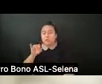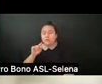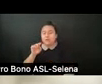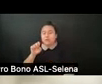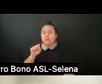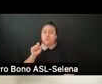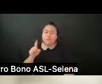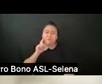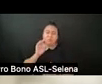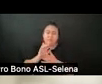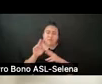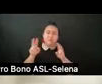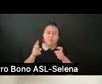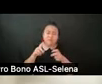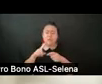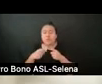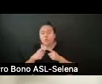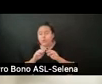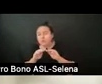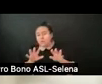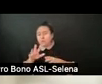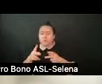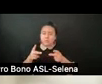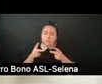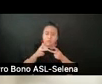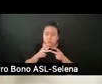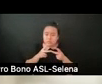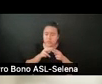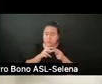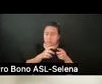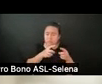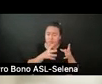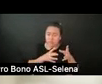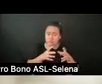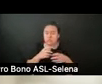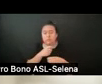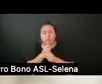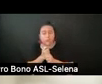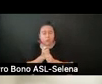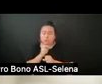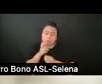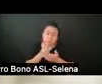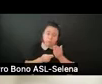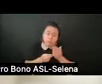We ask for the film title, when it premiered, the runtime and that way we can make sure it is a